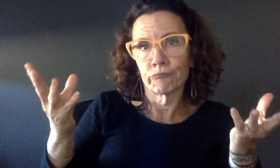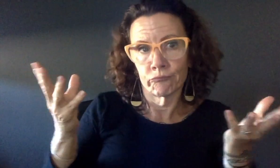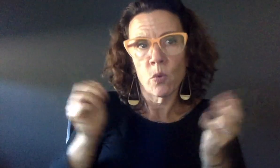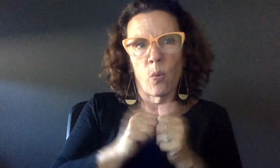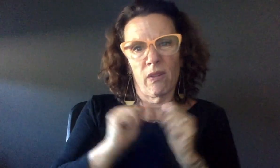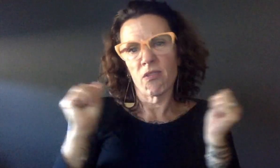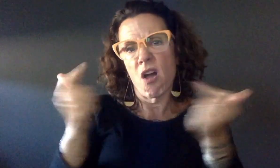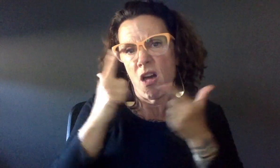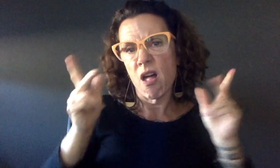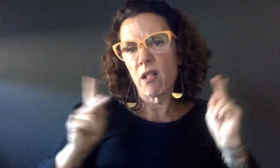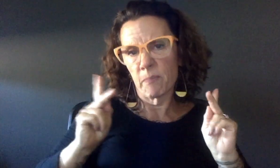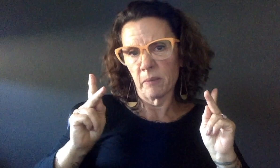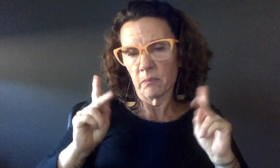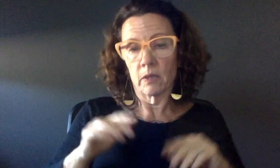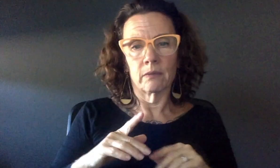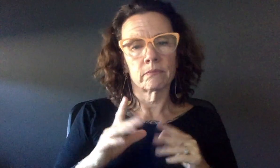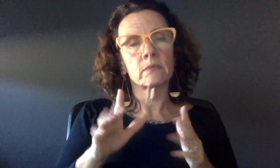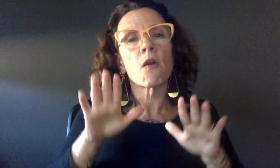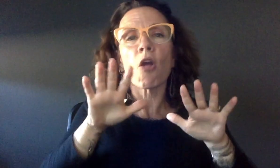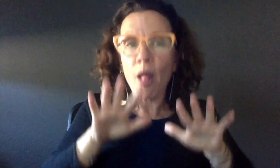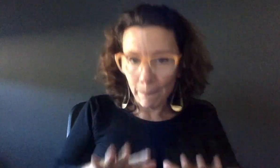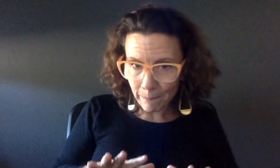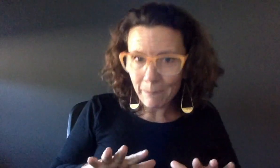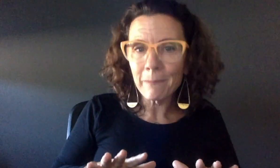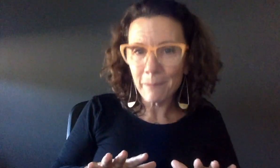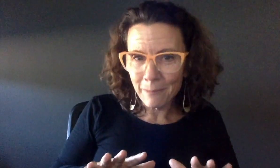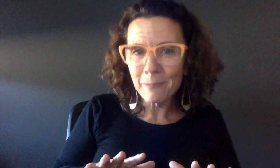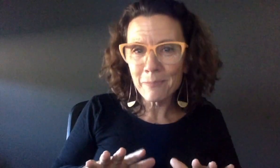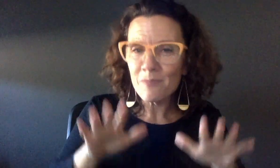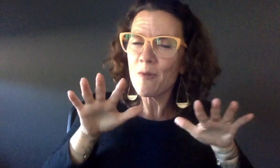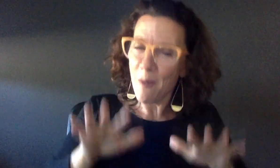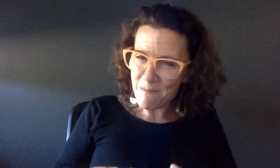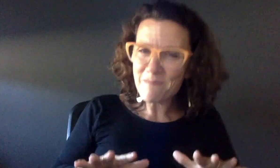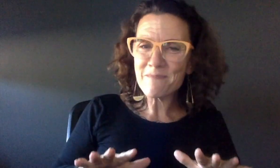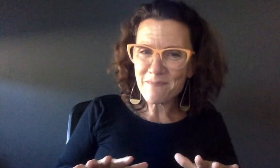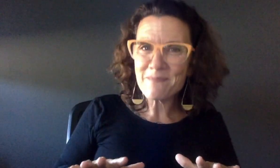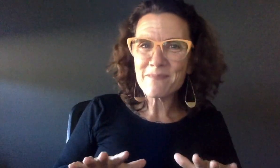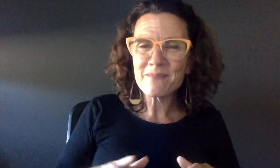communicated with participants in a calm manner,